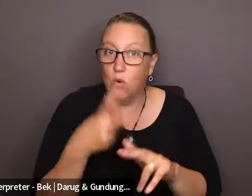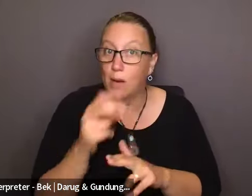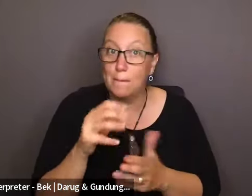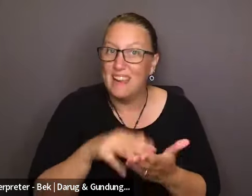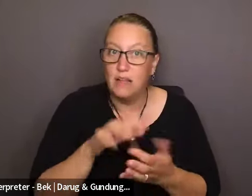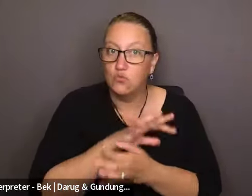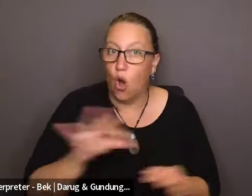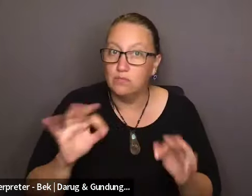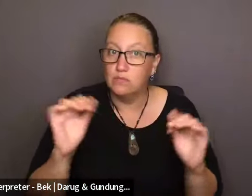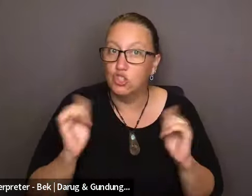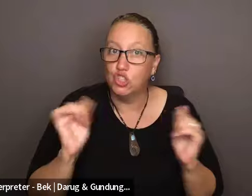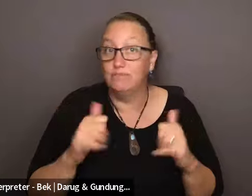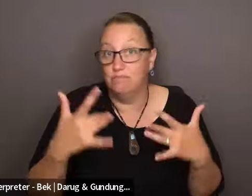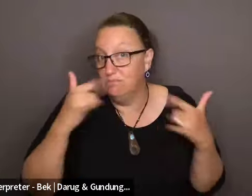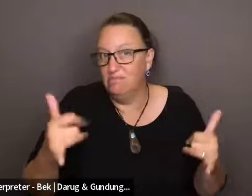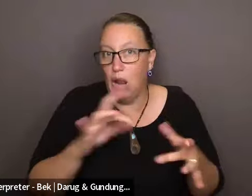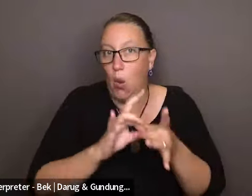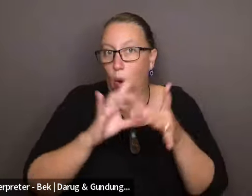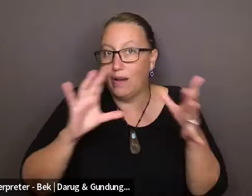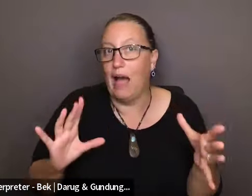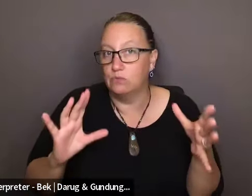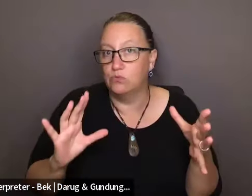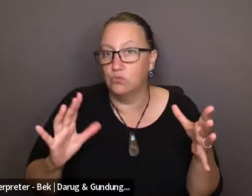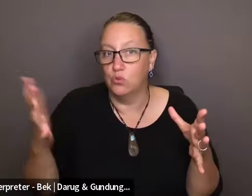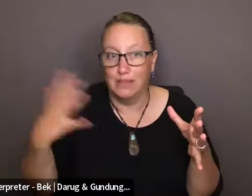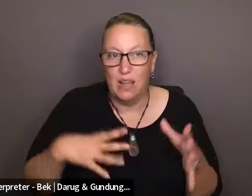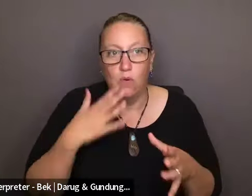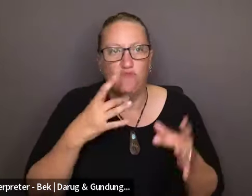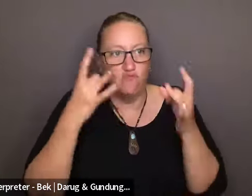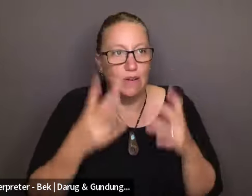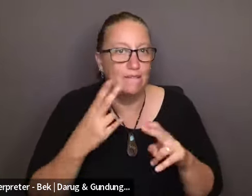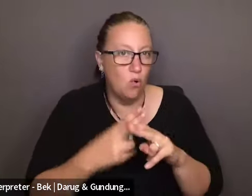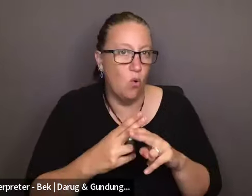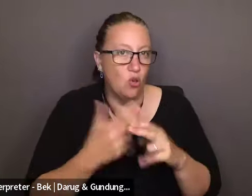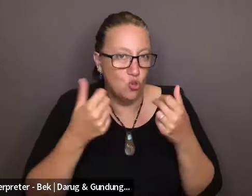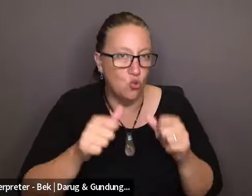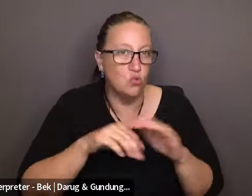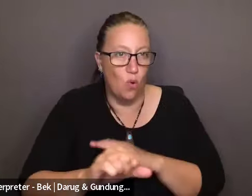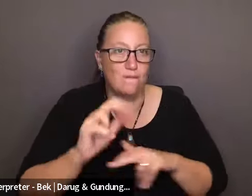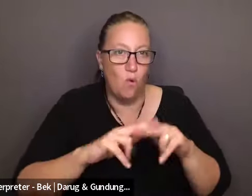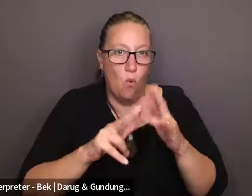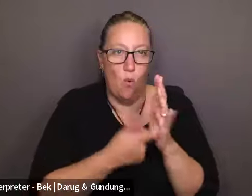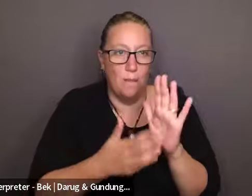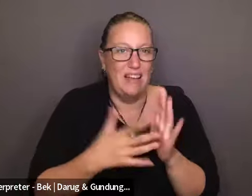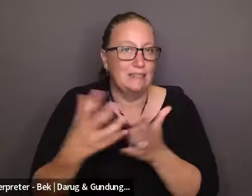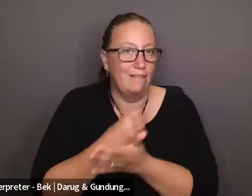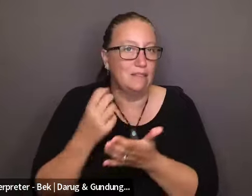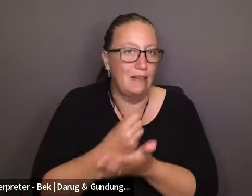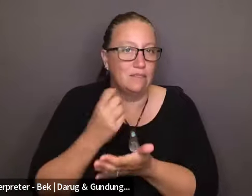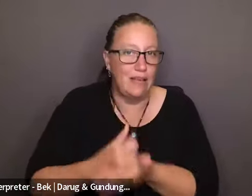formatted documents into SmartyGrants, SmartyGrants gets grumpy. The other thing is SmartyGrants will log you